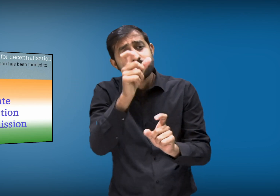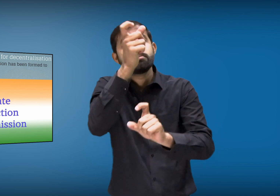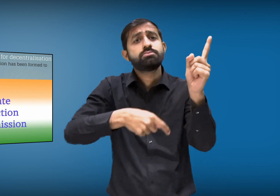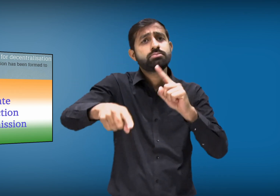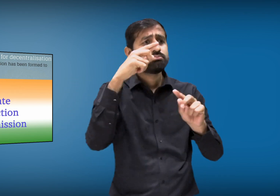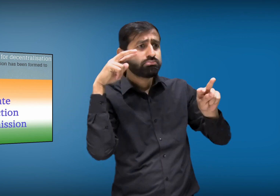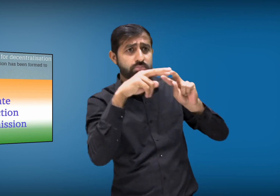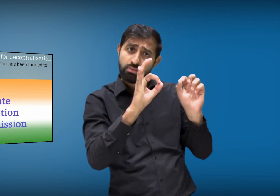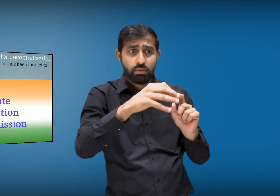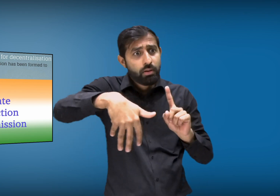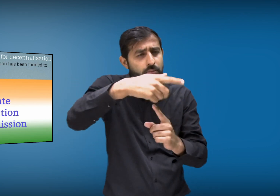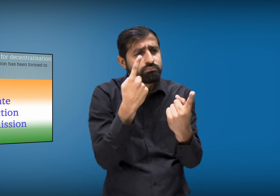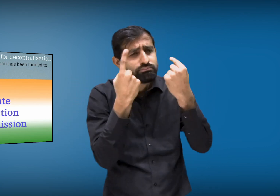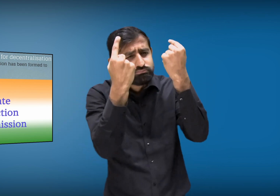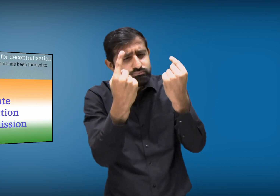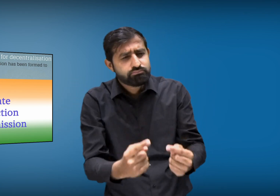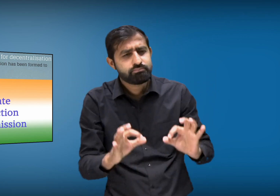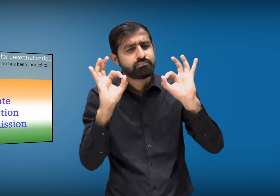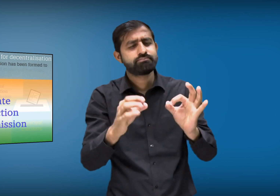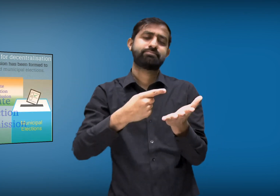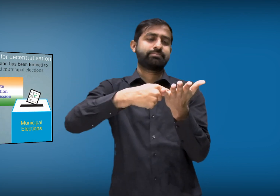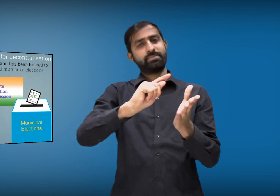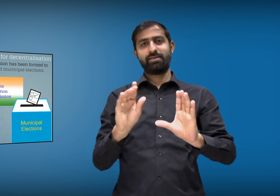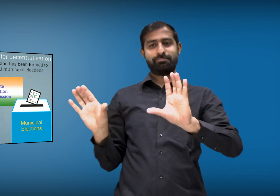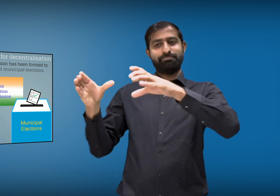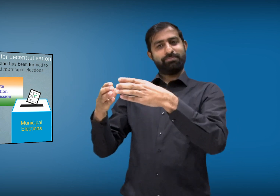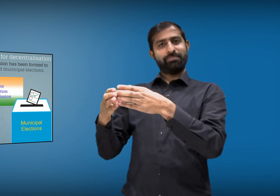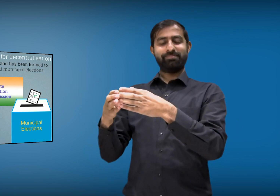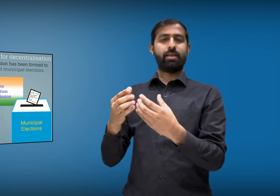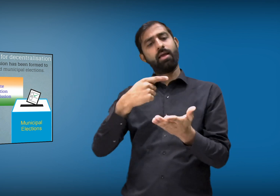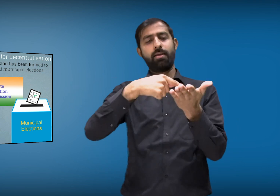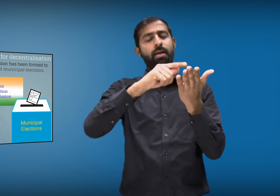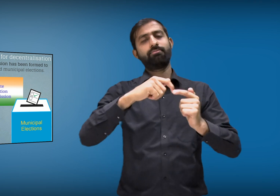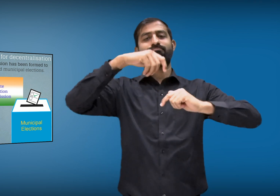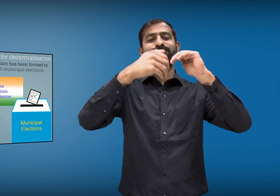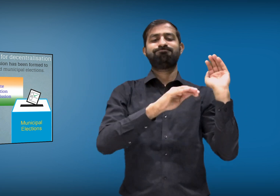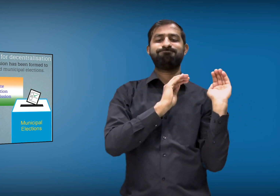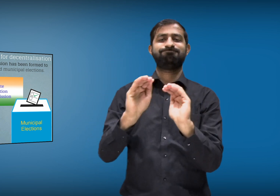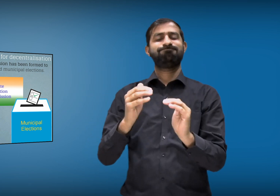The State Election Commission is an autonomous body that validates the